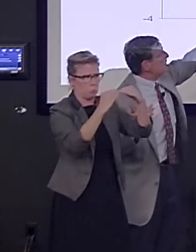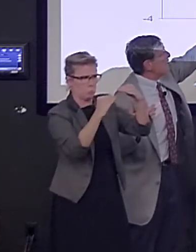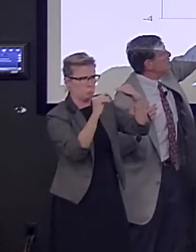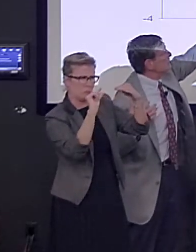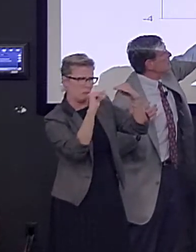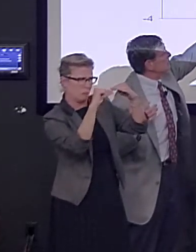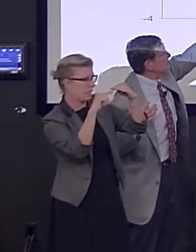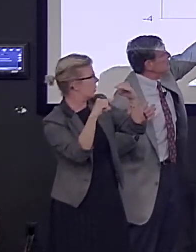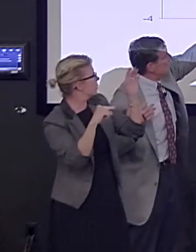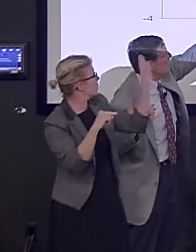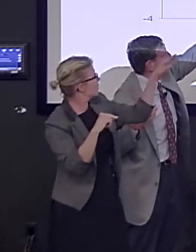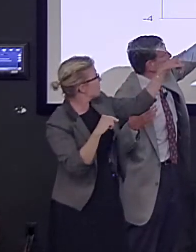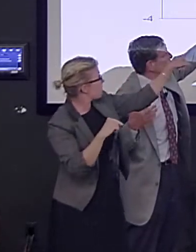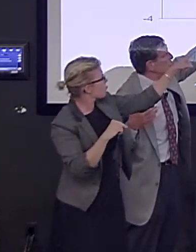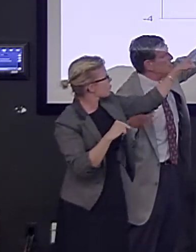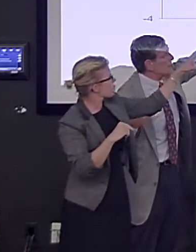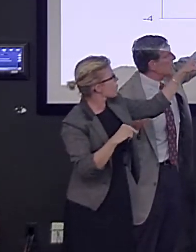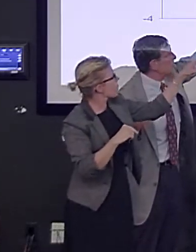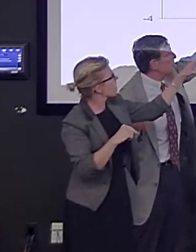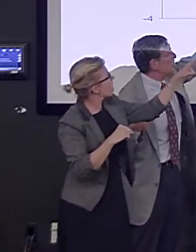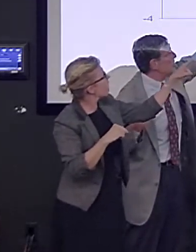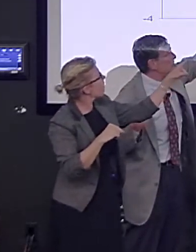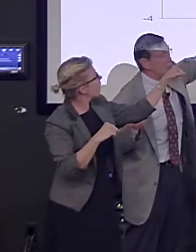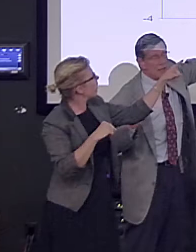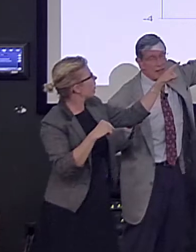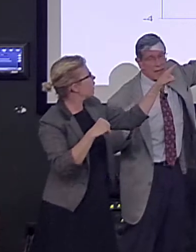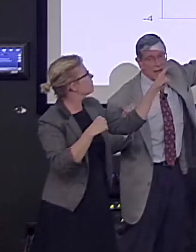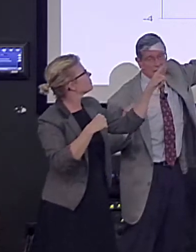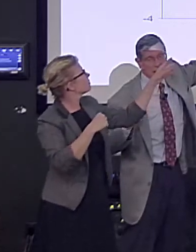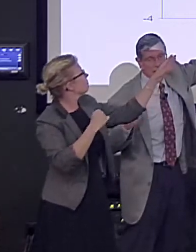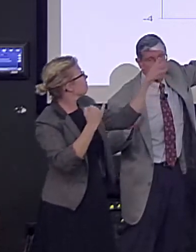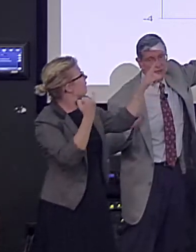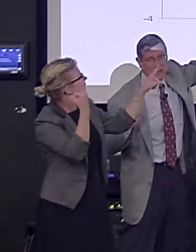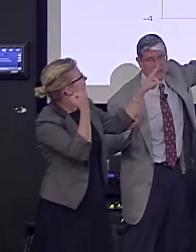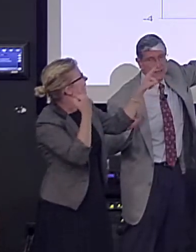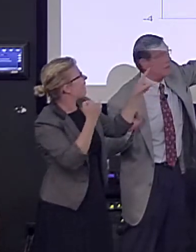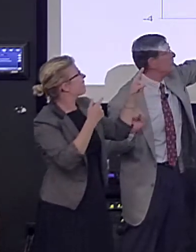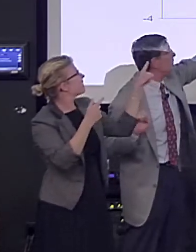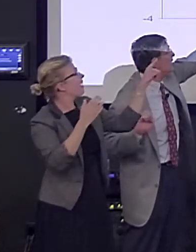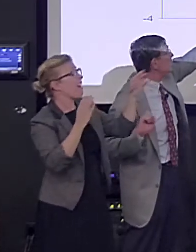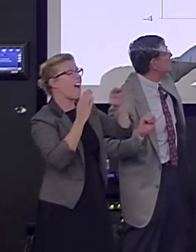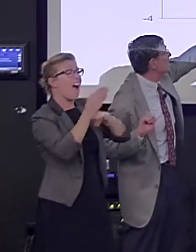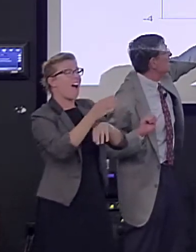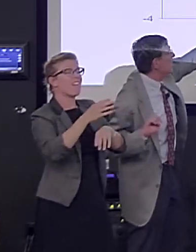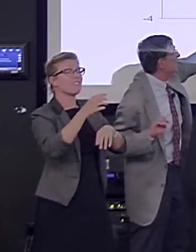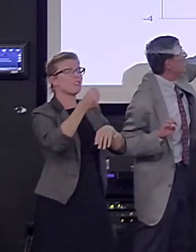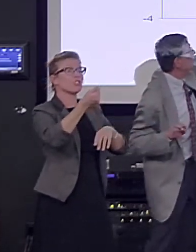That was somewhat true but less so if you were taken out after 16 months of age.